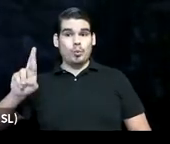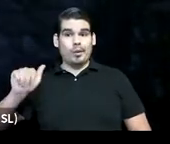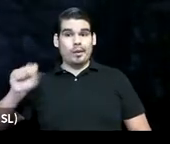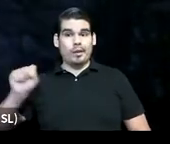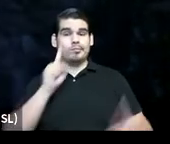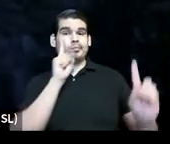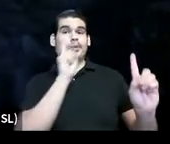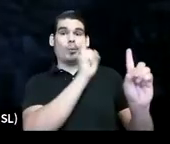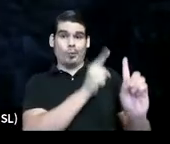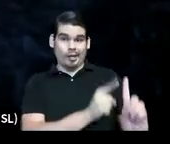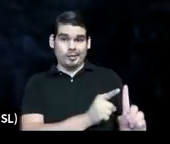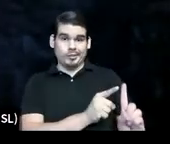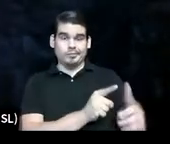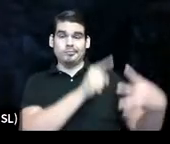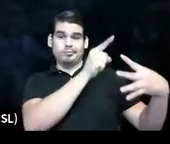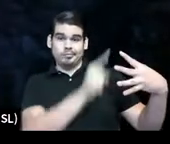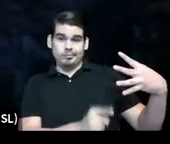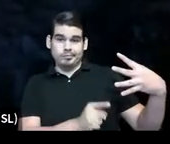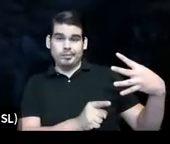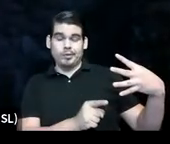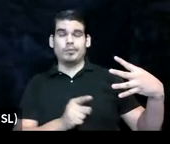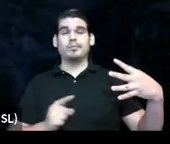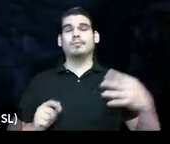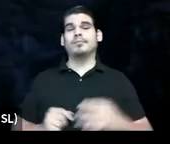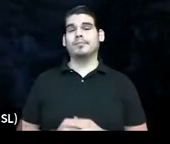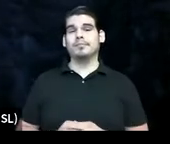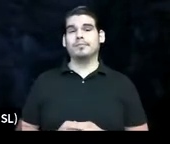But the last one is going to be really why the SSCCC should take action. So it's